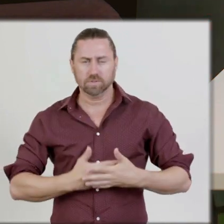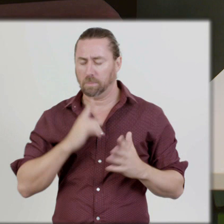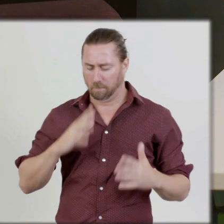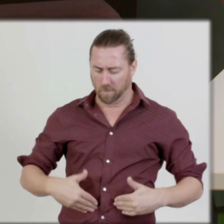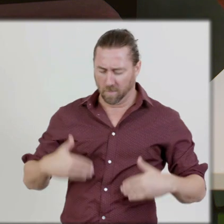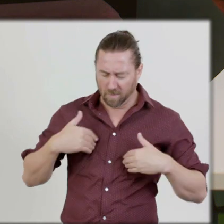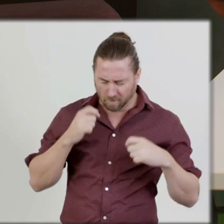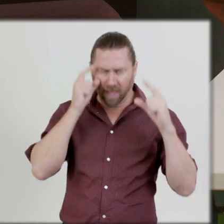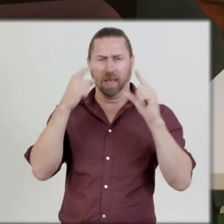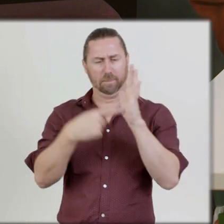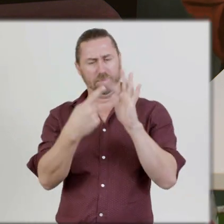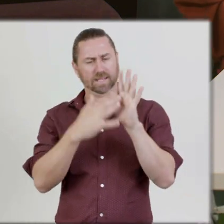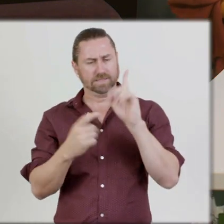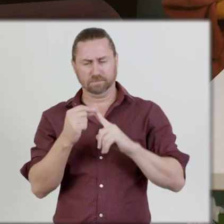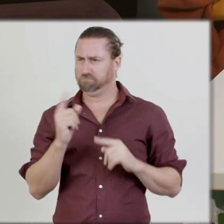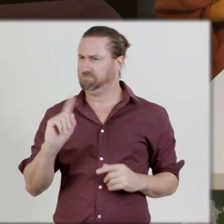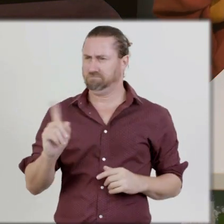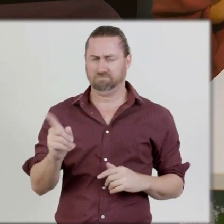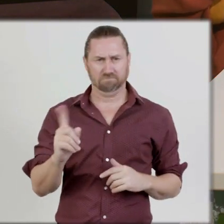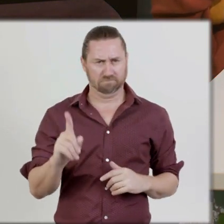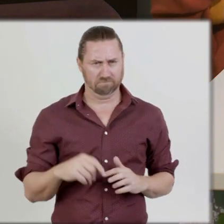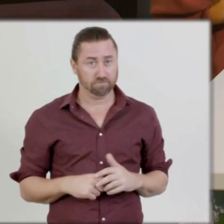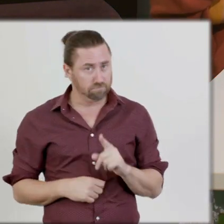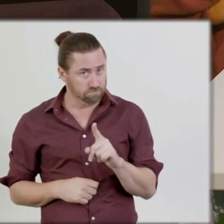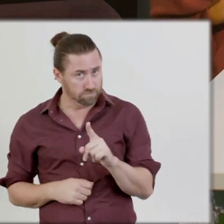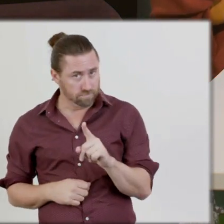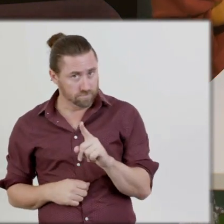What's the temperature in the morning?